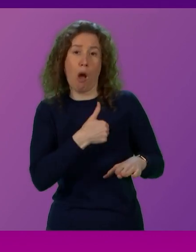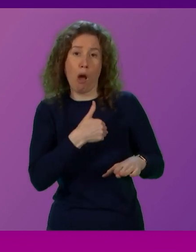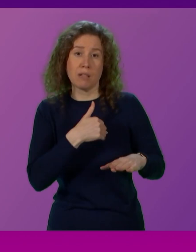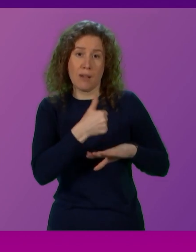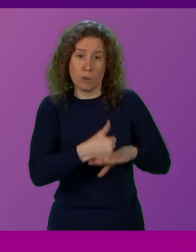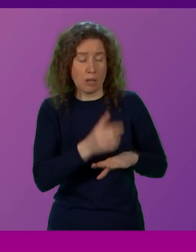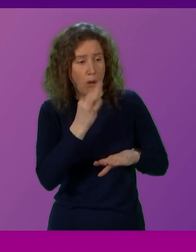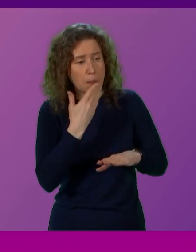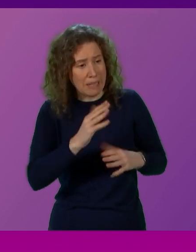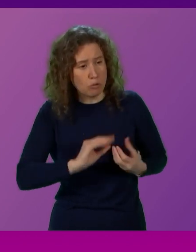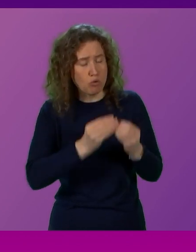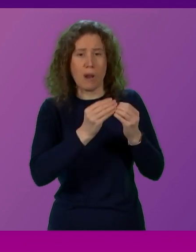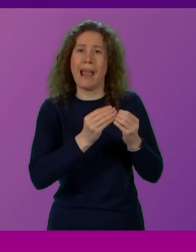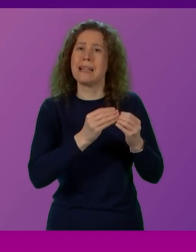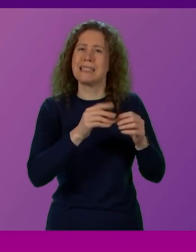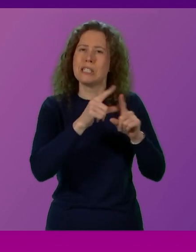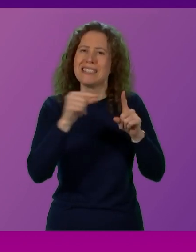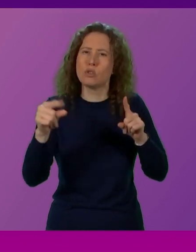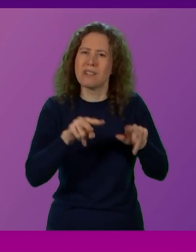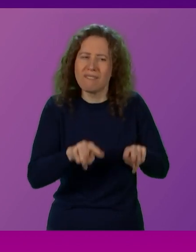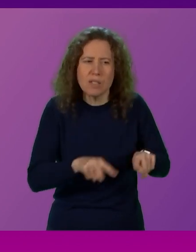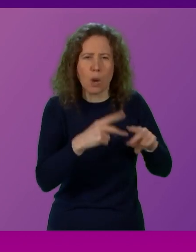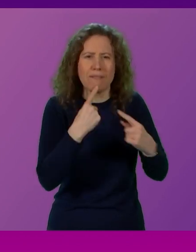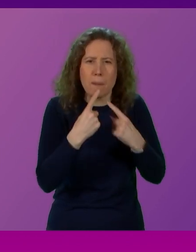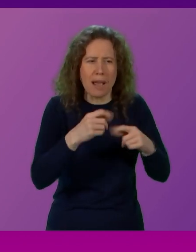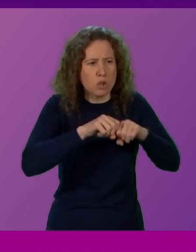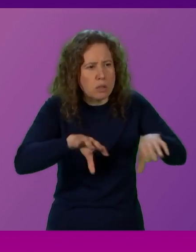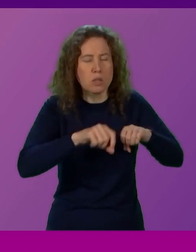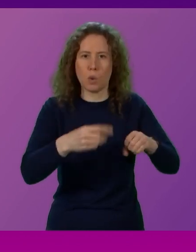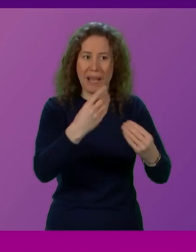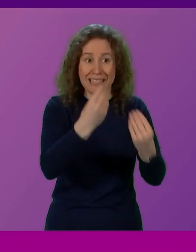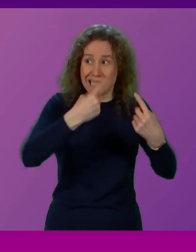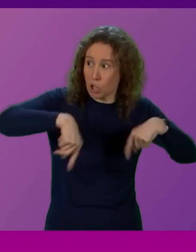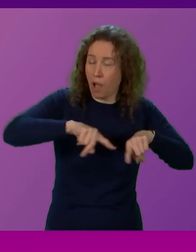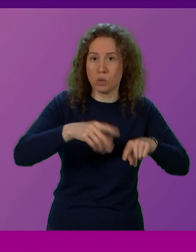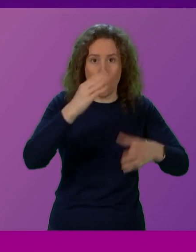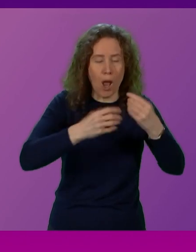content that shows parents how to perform CPR on children who are under the age of one.